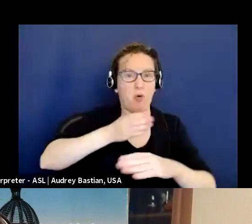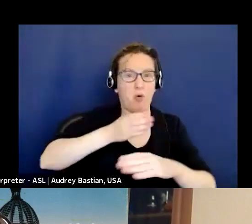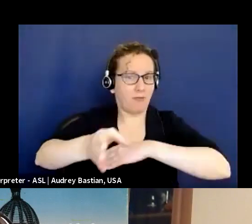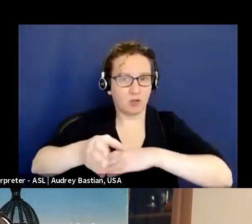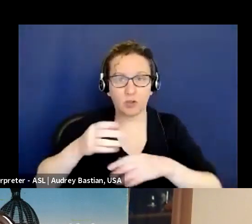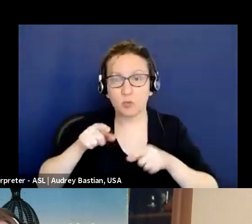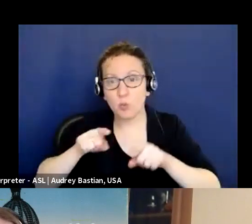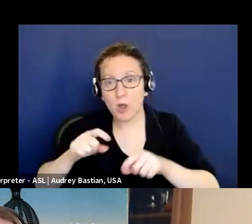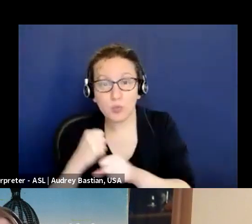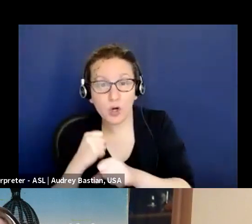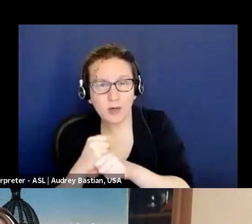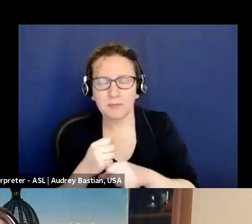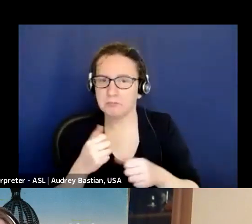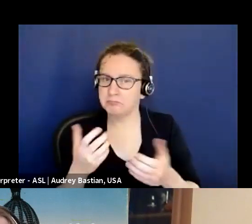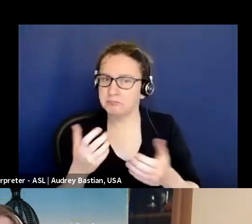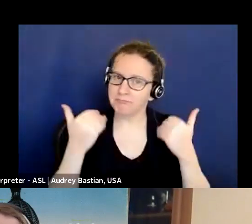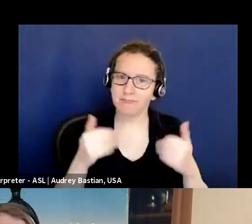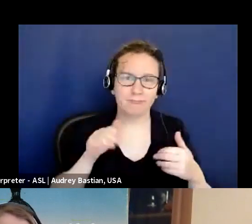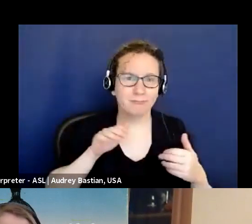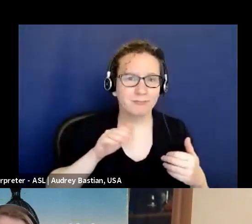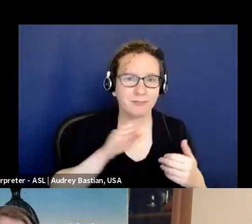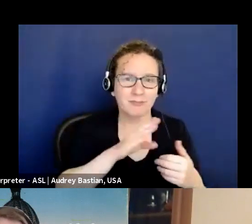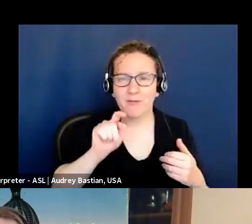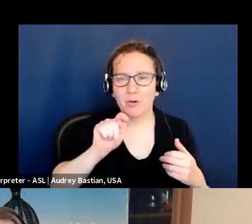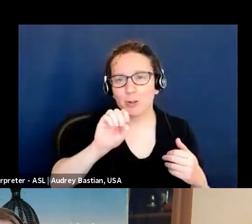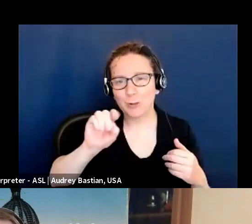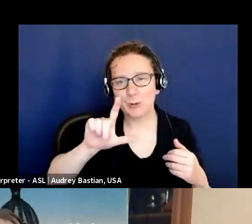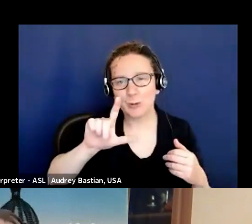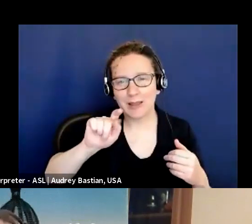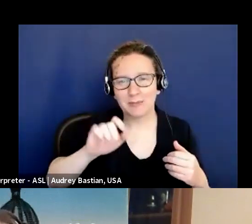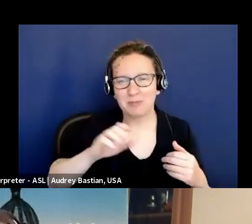stuff like that. So never too late. >> JUSTIN HARFORD: It's always the right time,